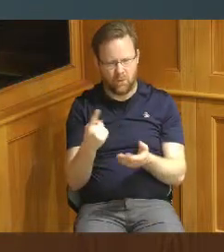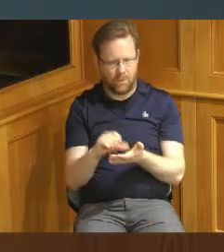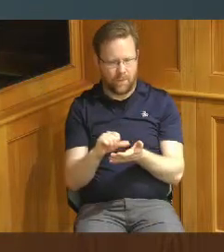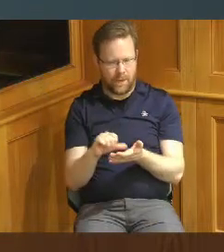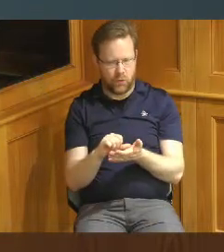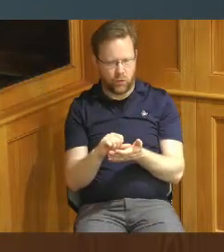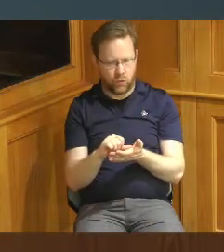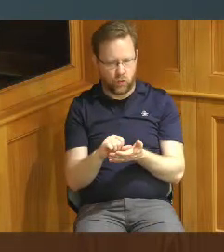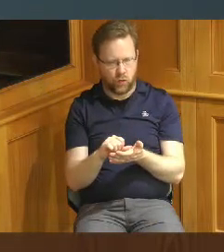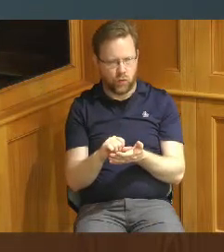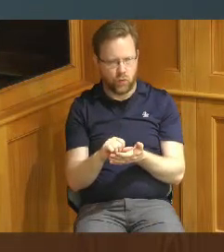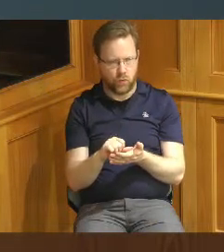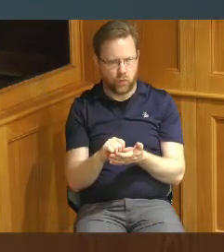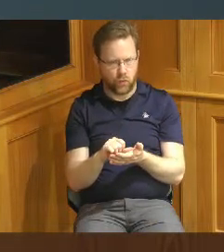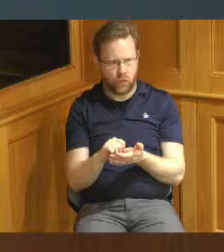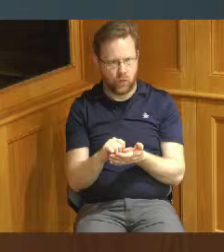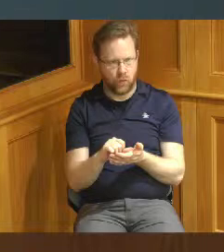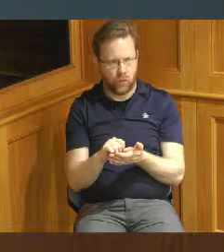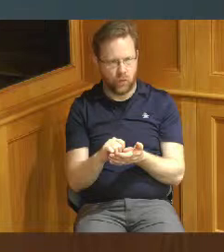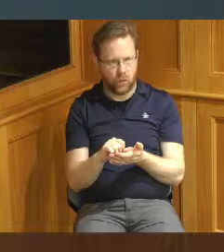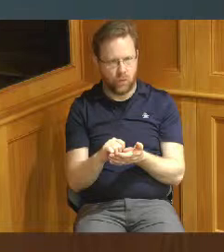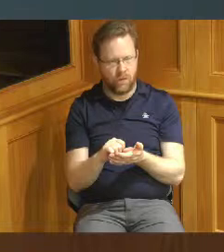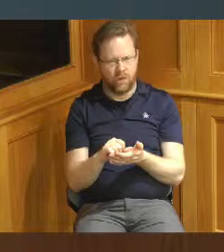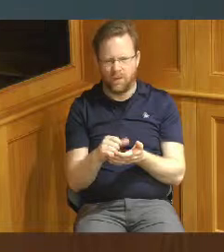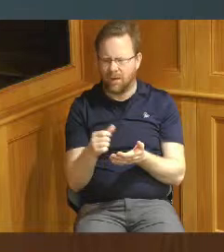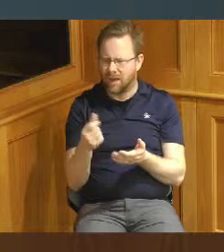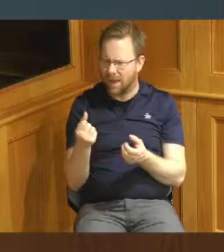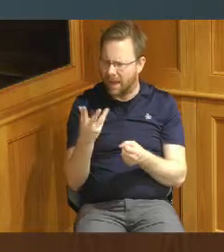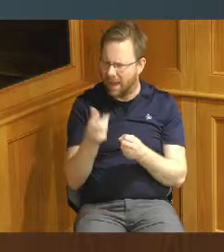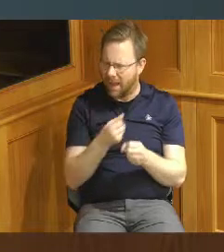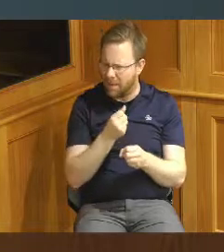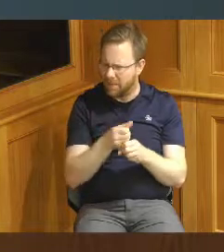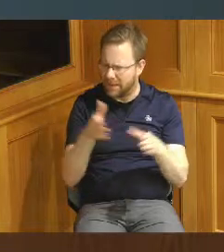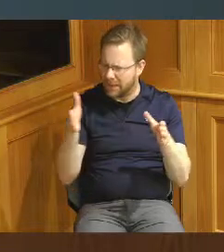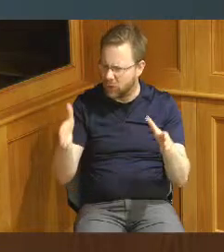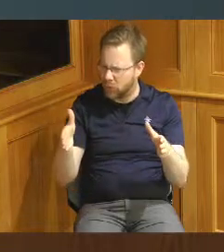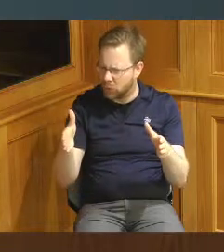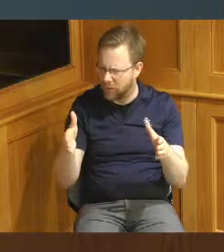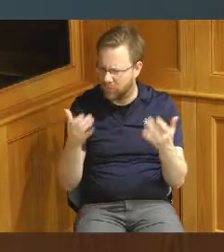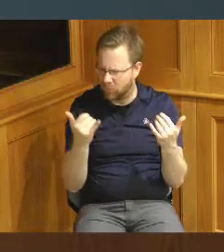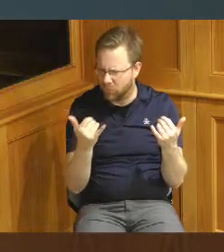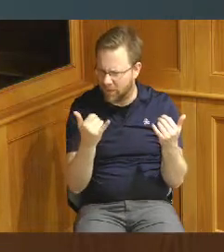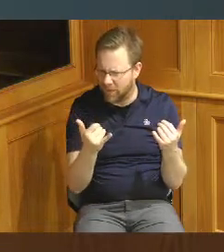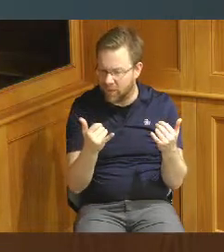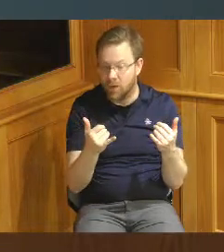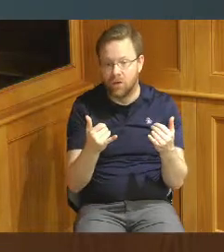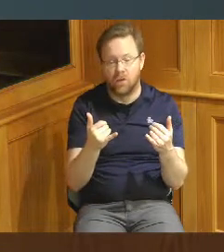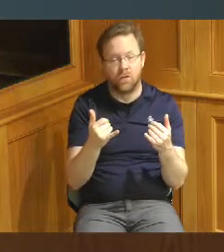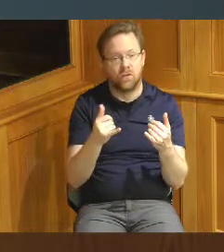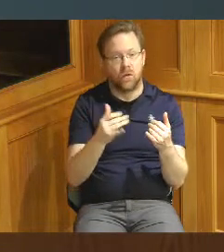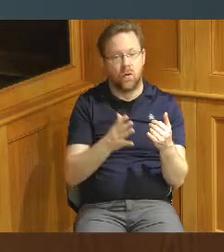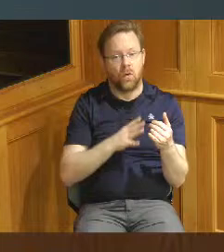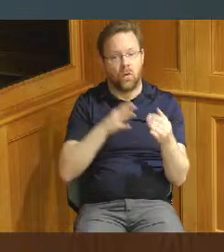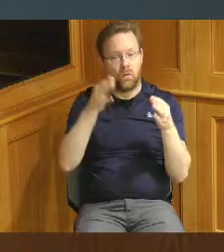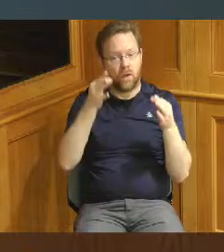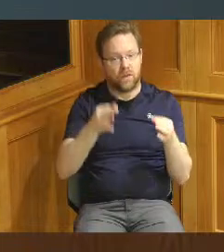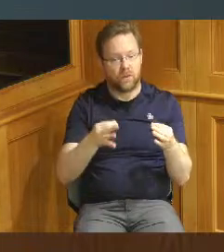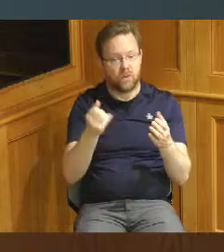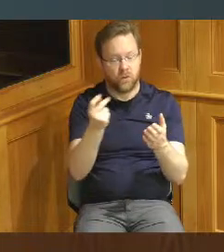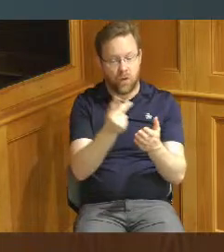open up Vice President Driehaus (Commissioner Driehaus) yeah I wanted to comment on the same you're like the master of getting grants Eric it's it's very impressive (Engineer Beck)